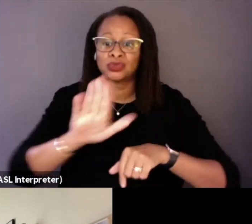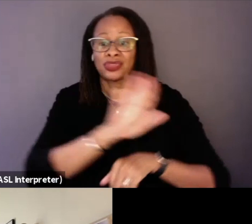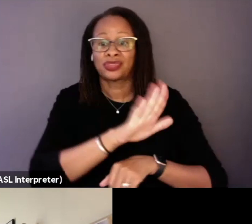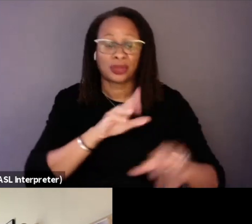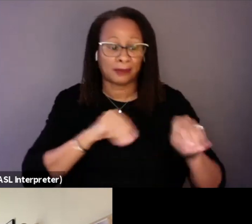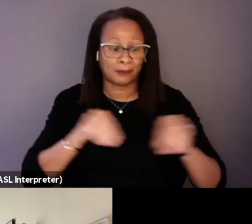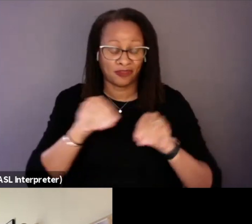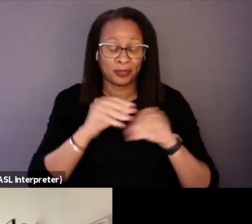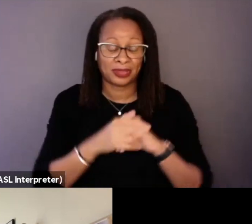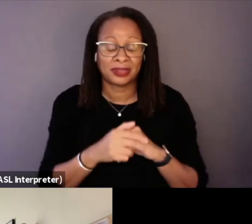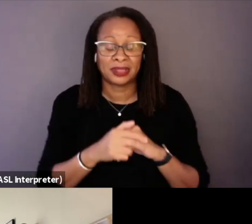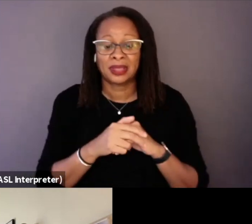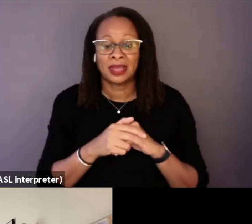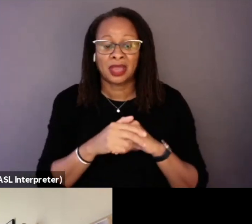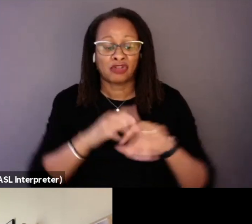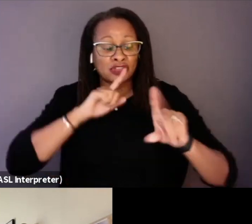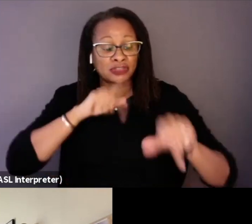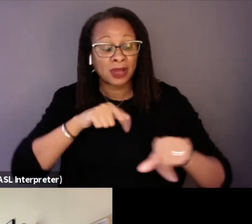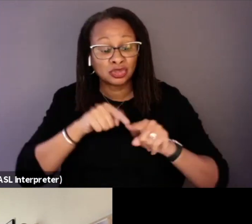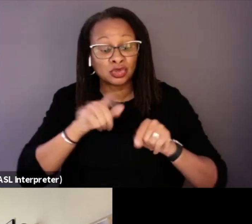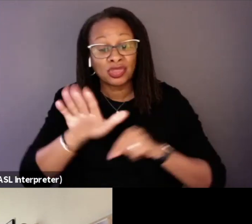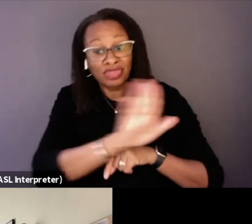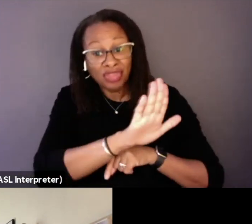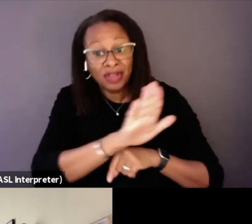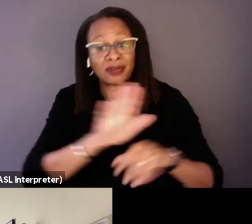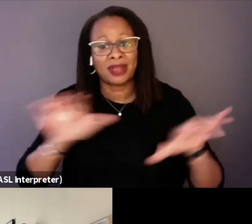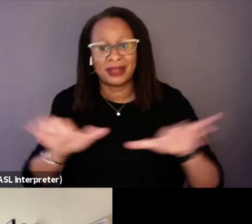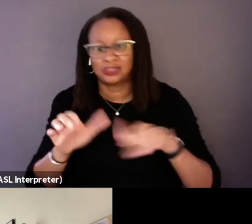Responding to those actions, whatever the actions may be.